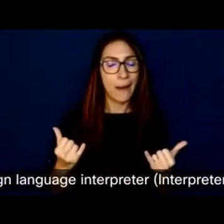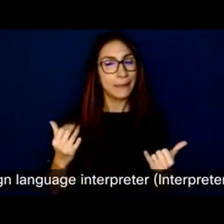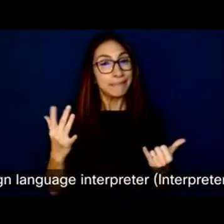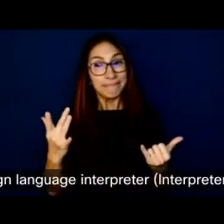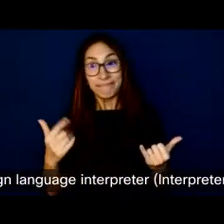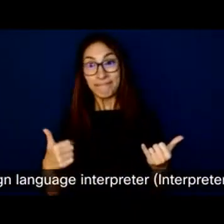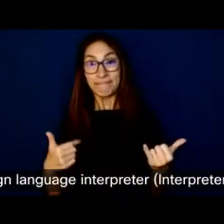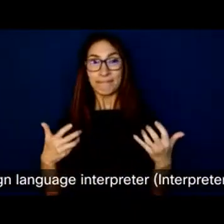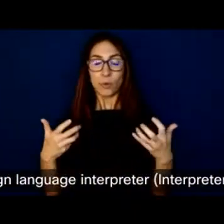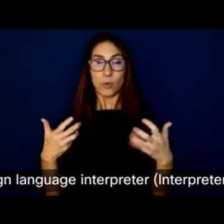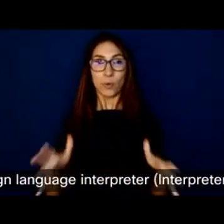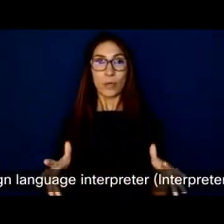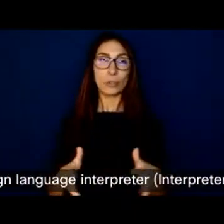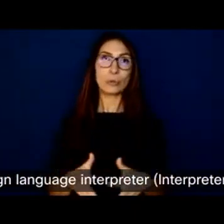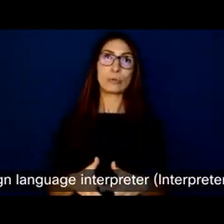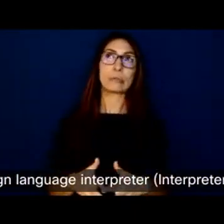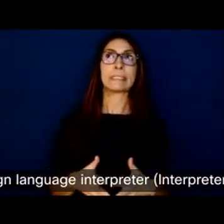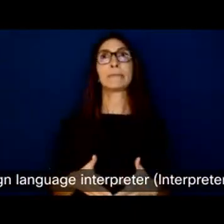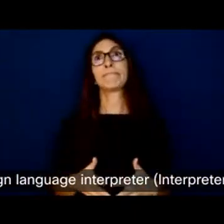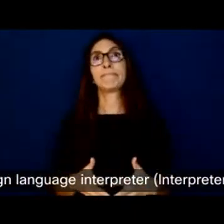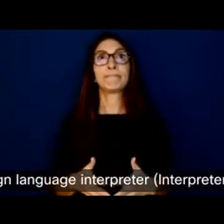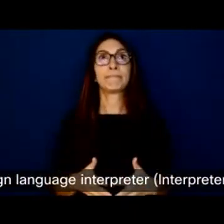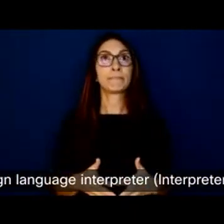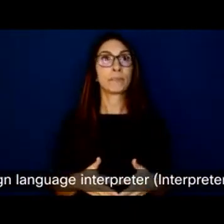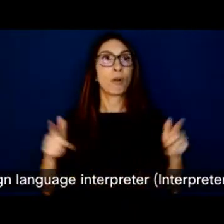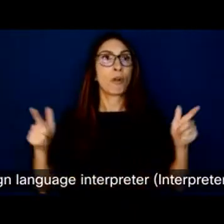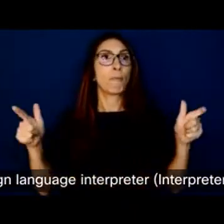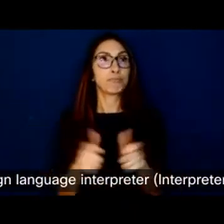than what we've gained. And I hope that makes sense. We've